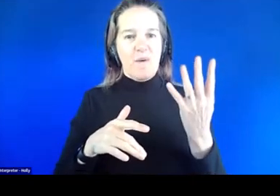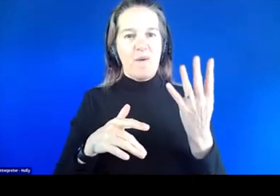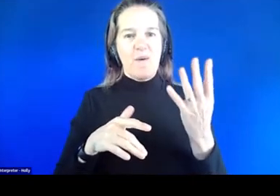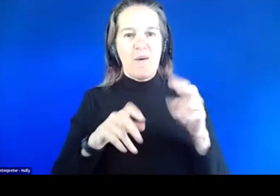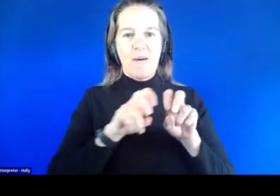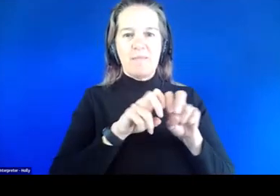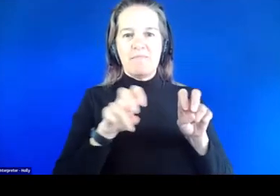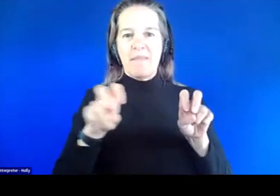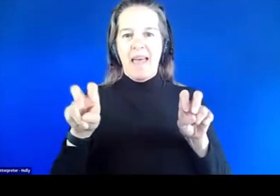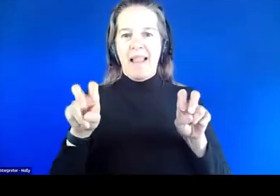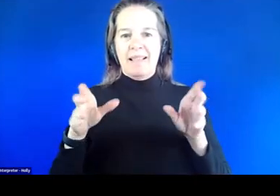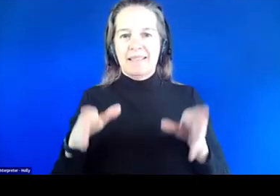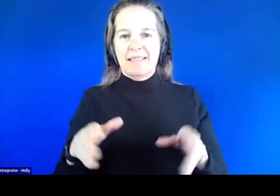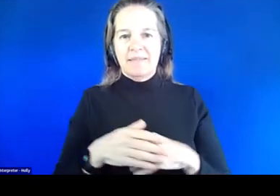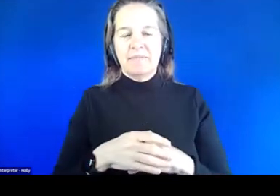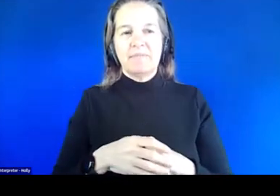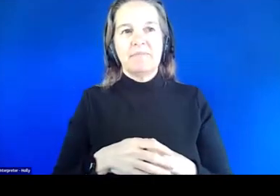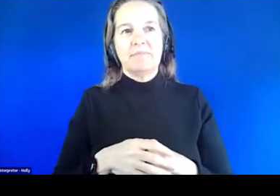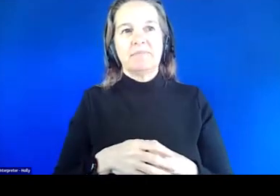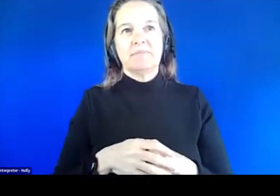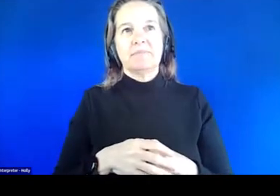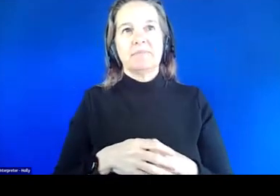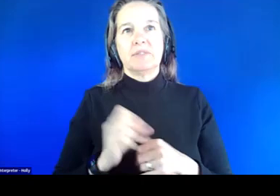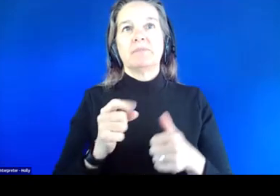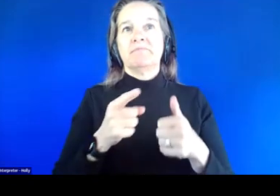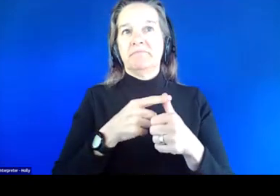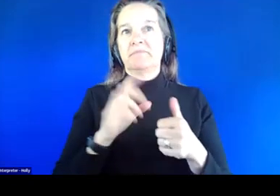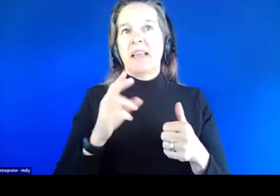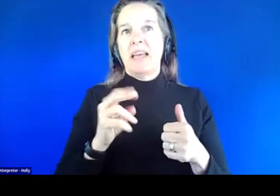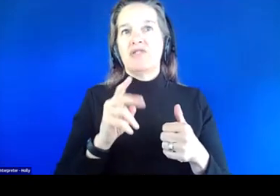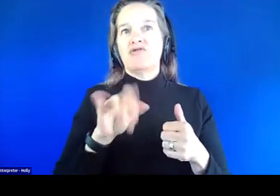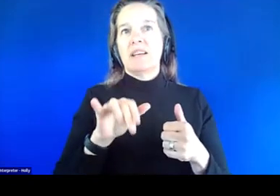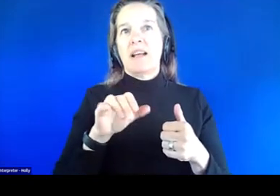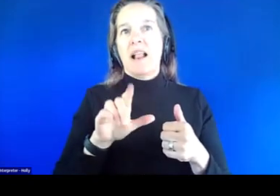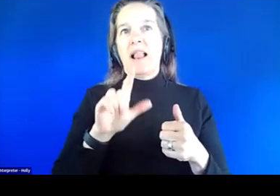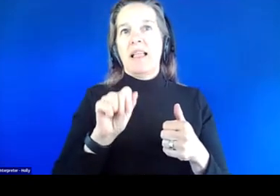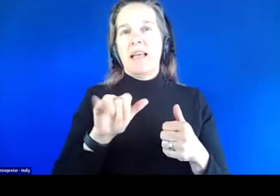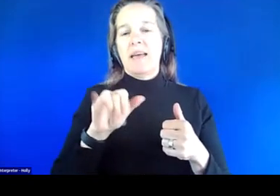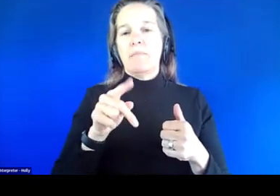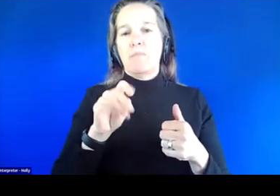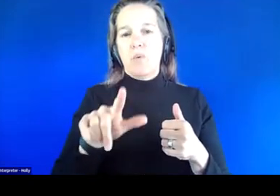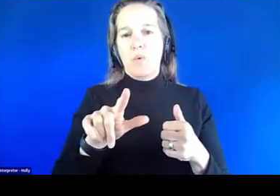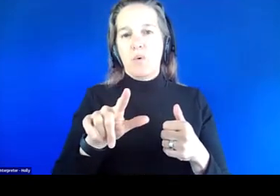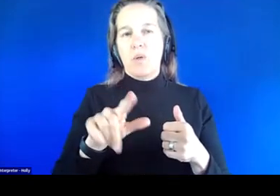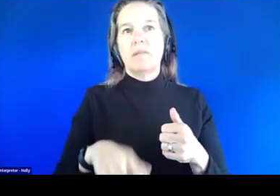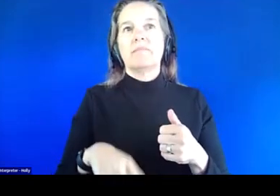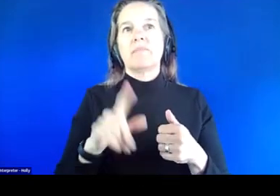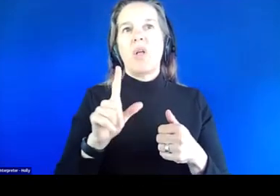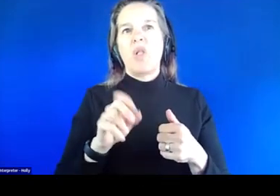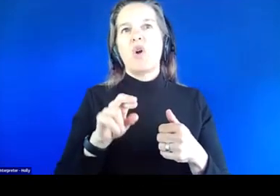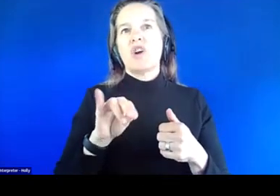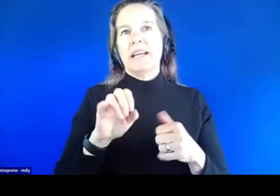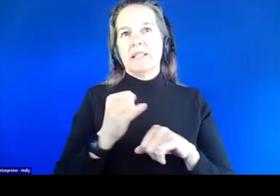today. We'll be hearing from Henry Claypool, Lurie Institute Visiting Scholar and